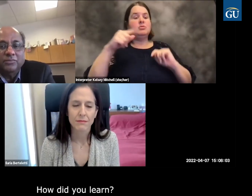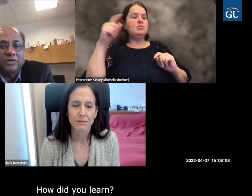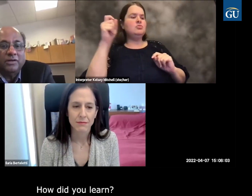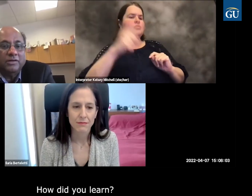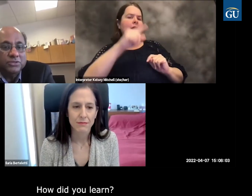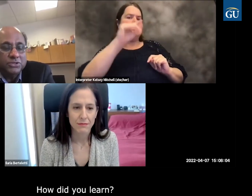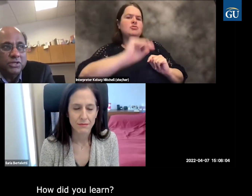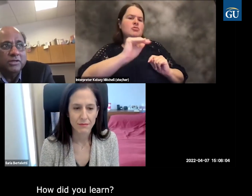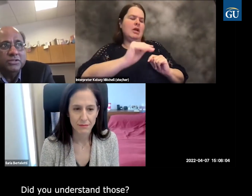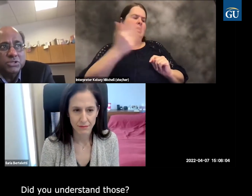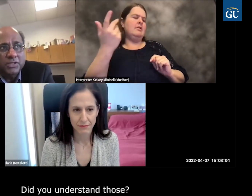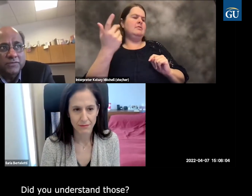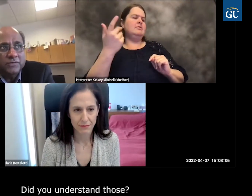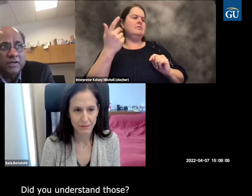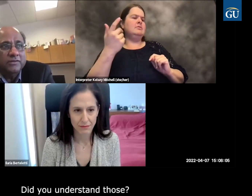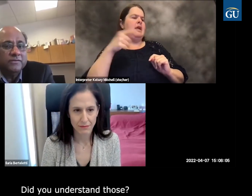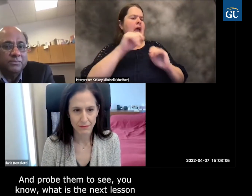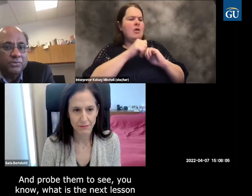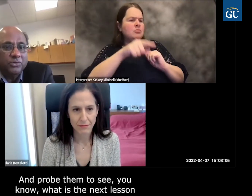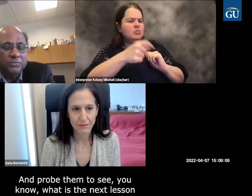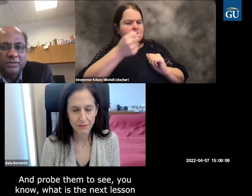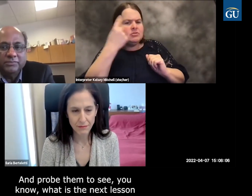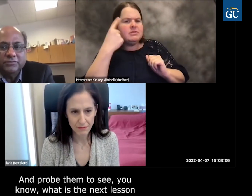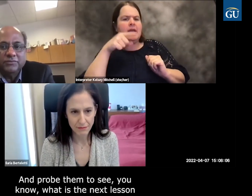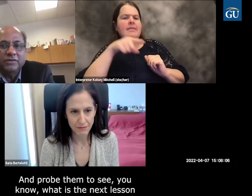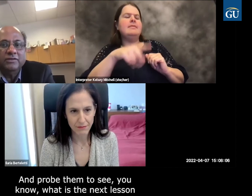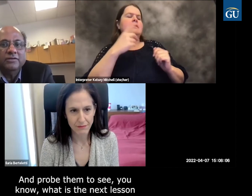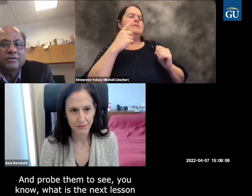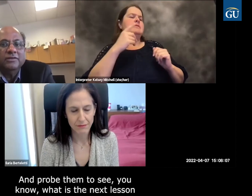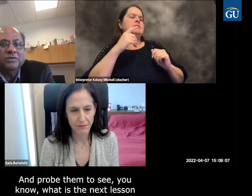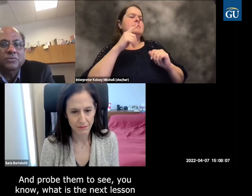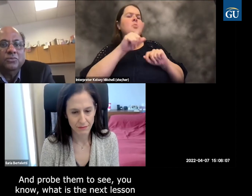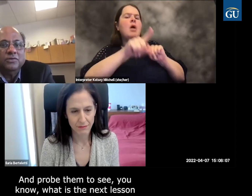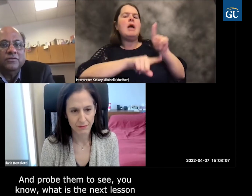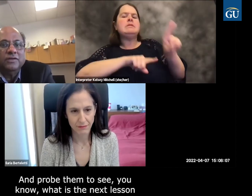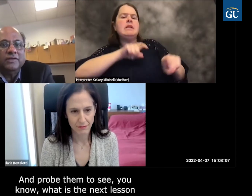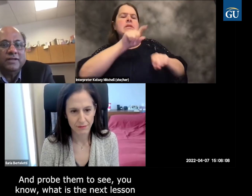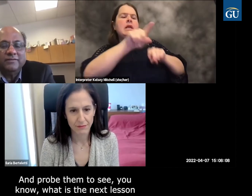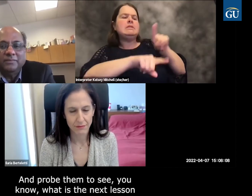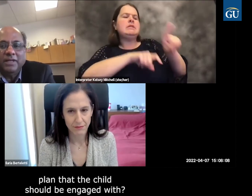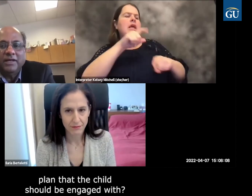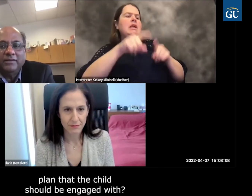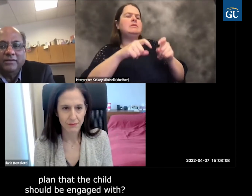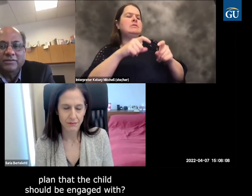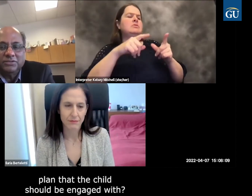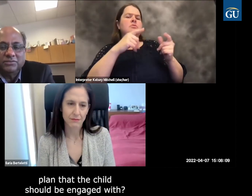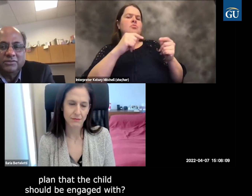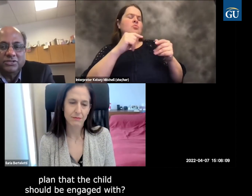how did you learn did you understand this and probe them to see you know what